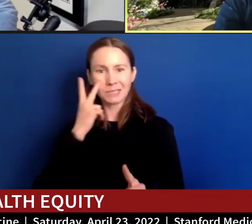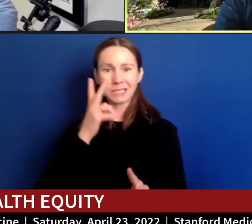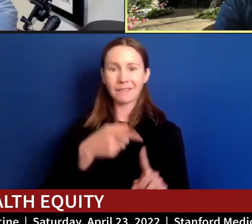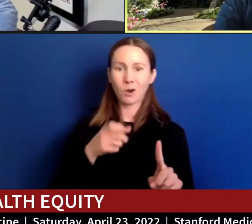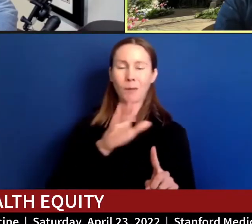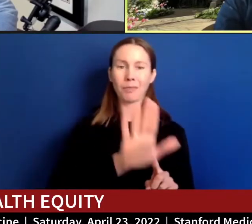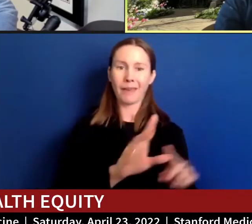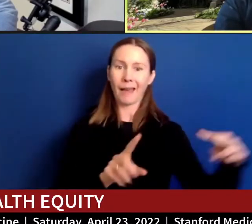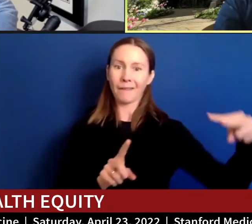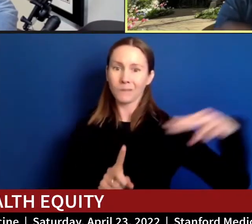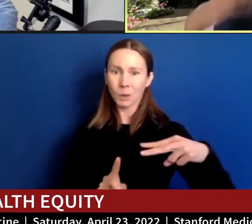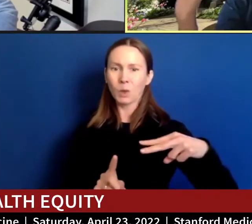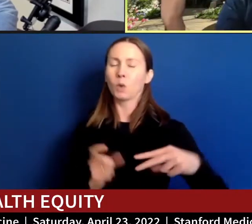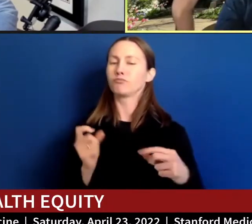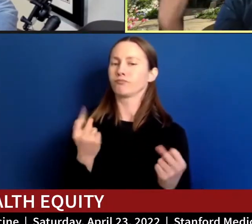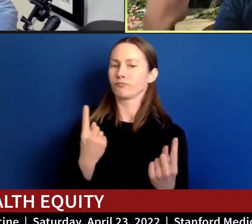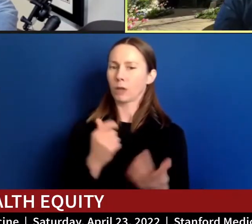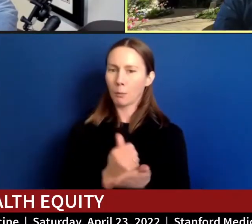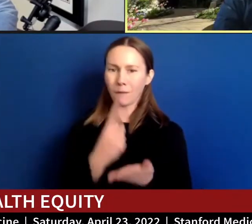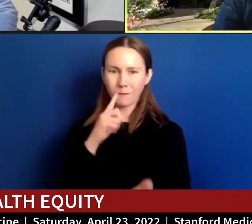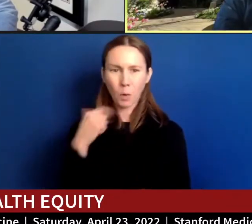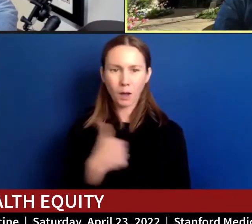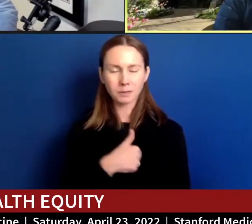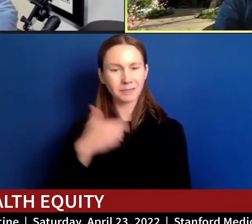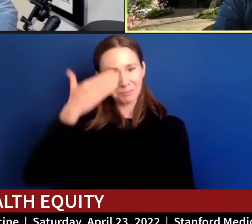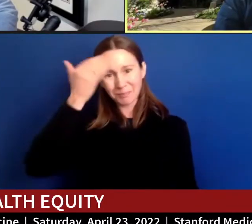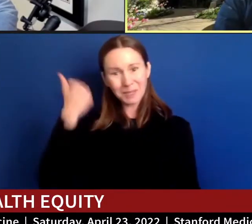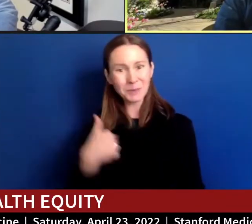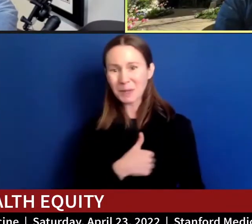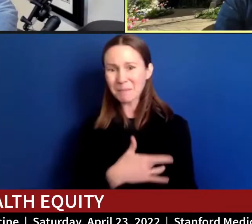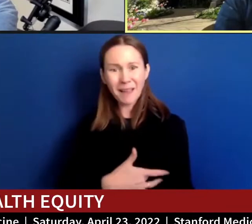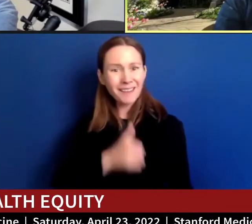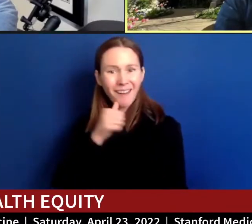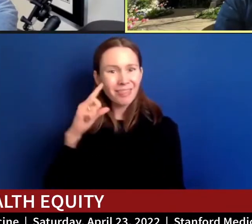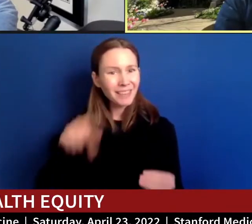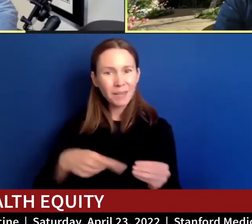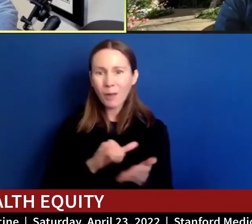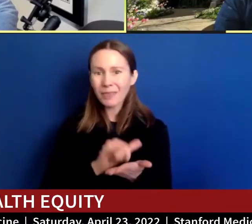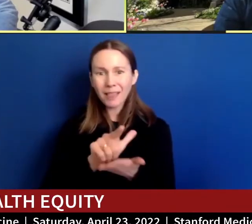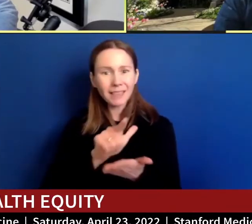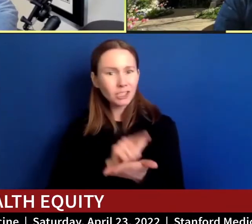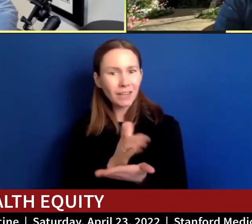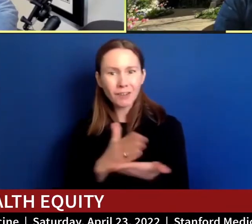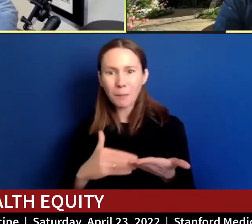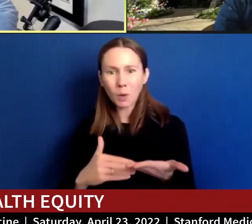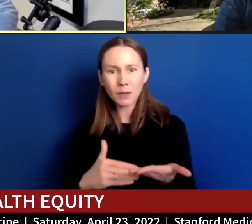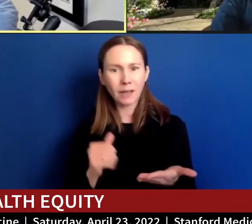is really helpful for us as, we don't often think about that legislative component… that administrative component. >>> ANDRES GALLEGOS: I'm not a